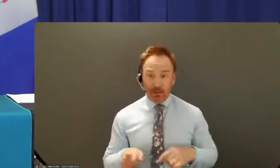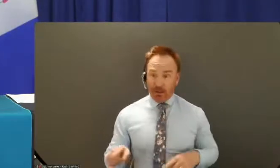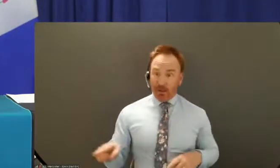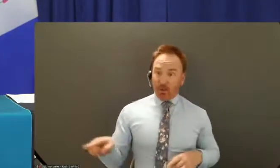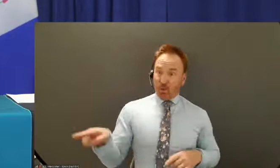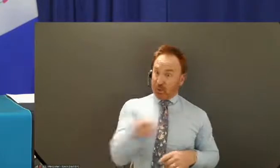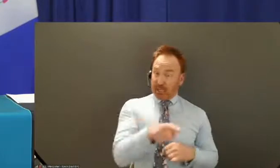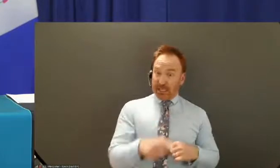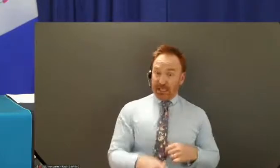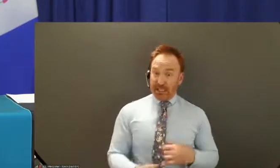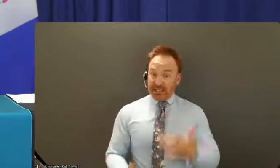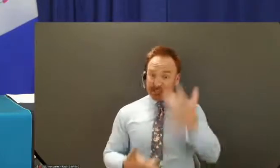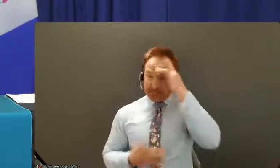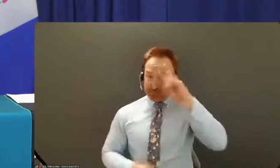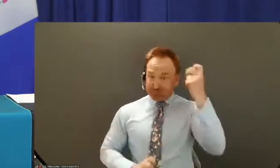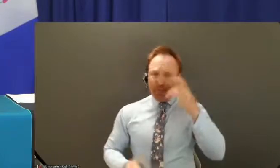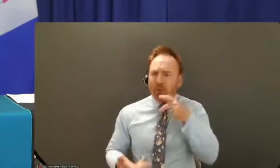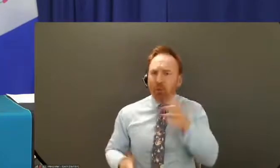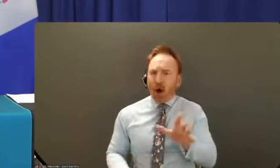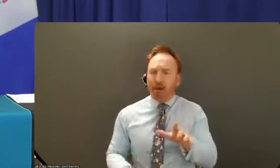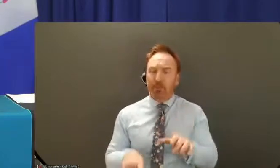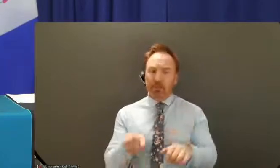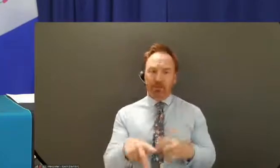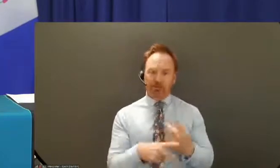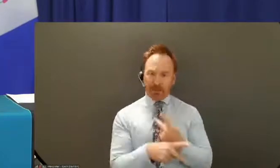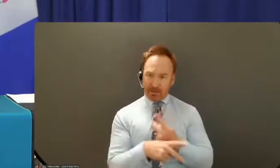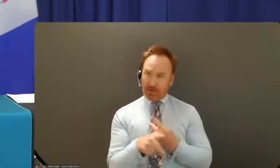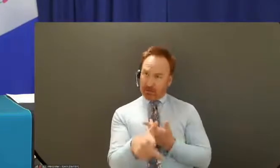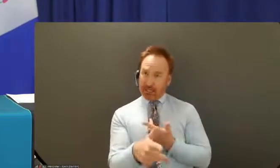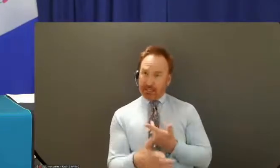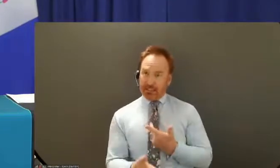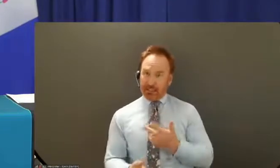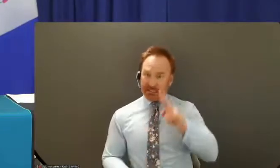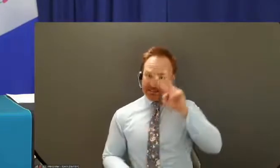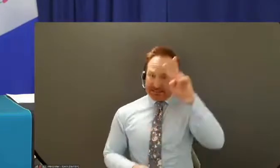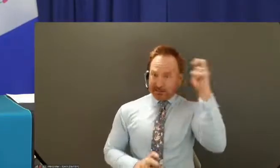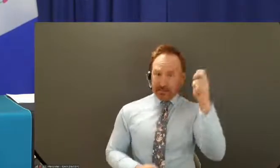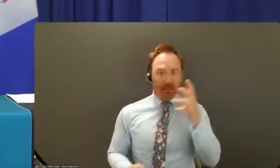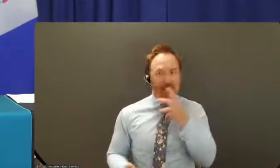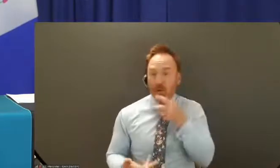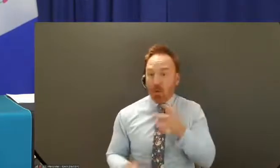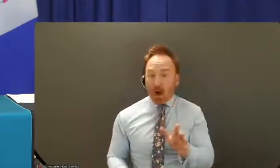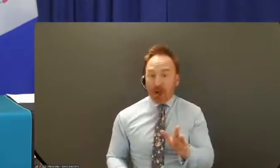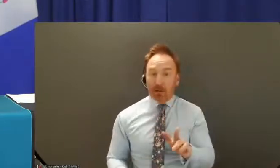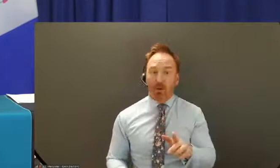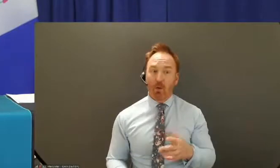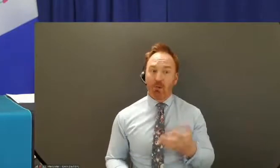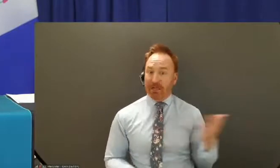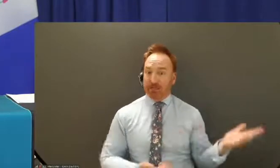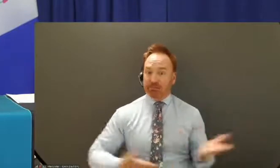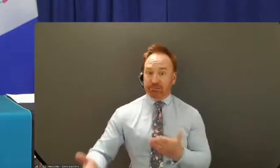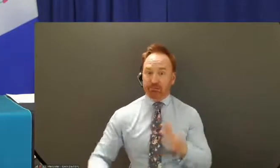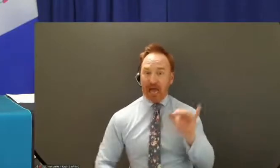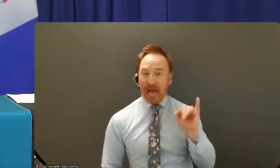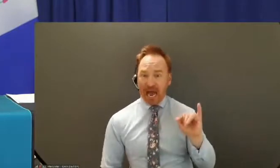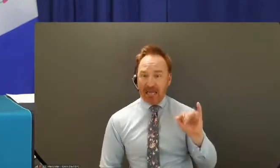website, this is where you can find the most accurate and up to date information in the